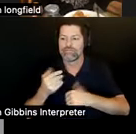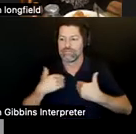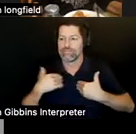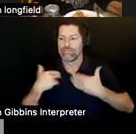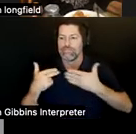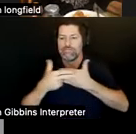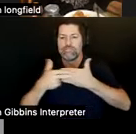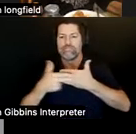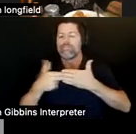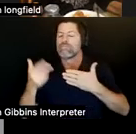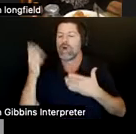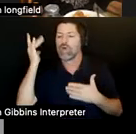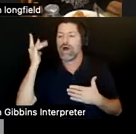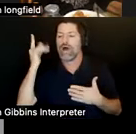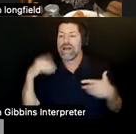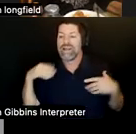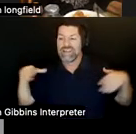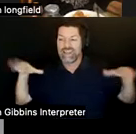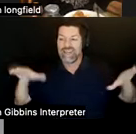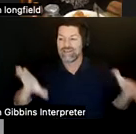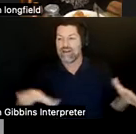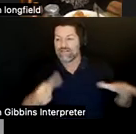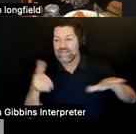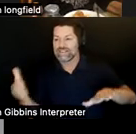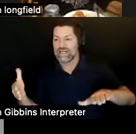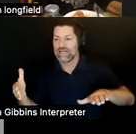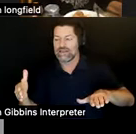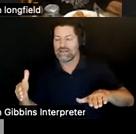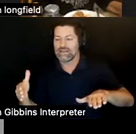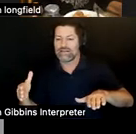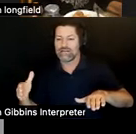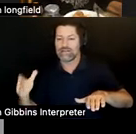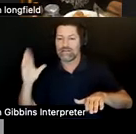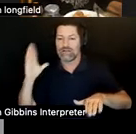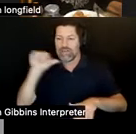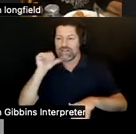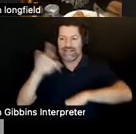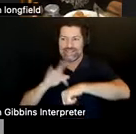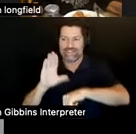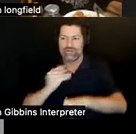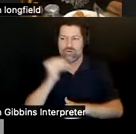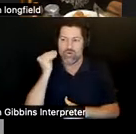houses during the plagues where the firstborn Egyptian was to be killed.